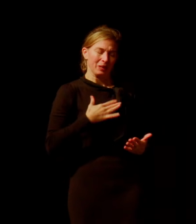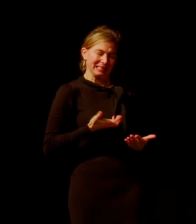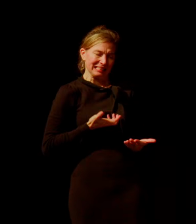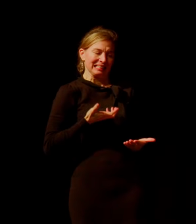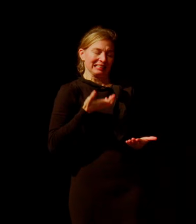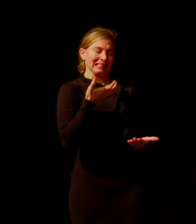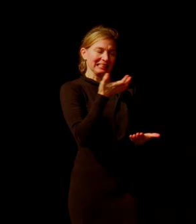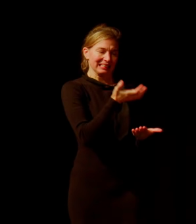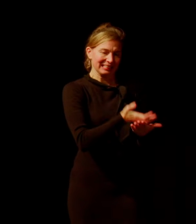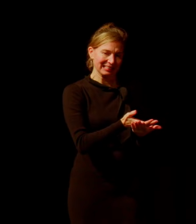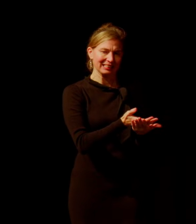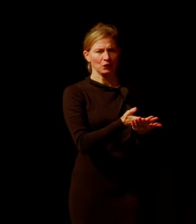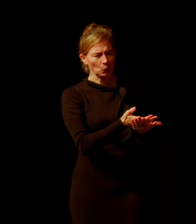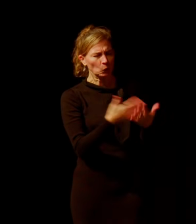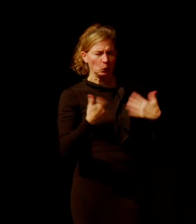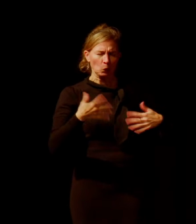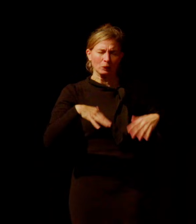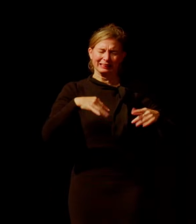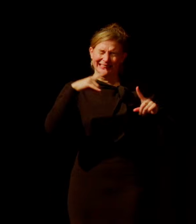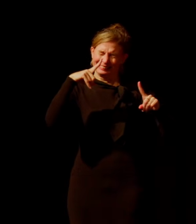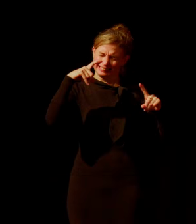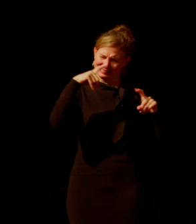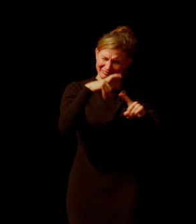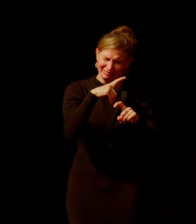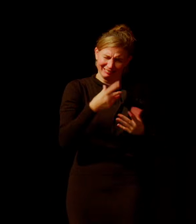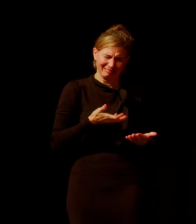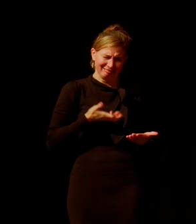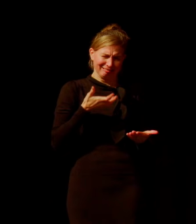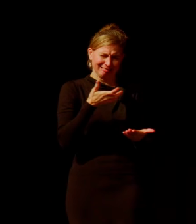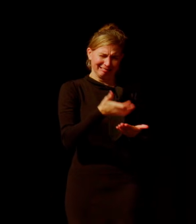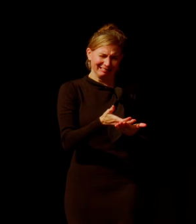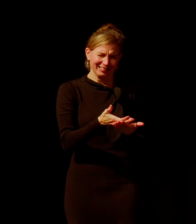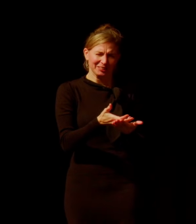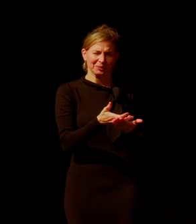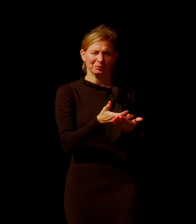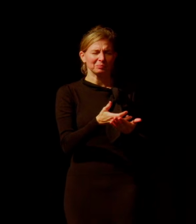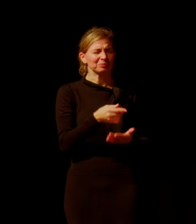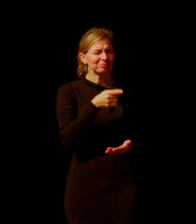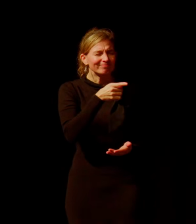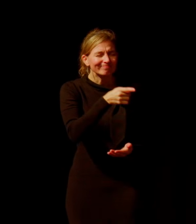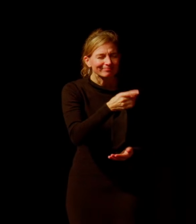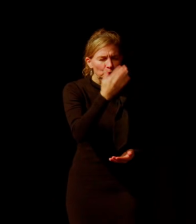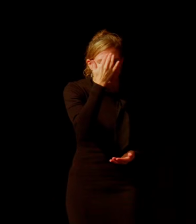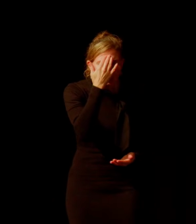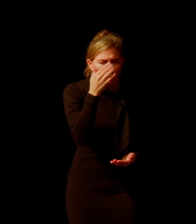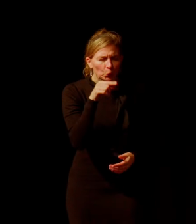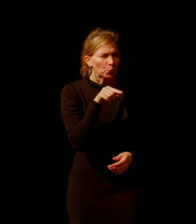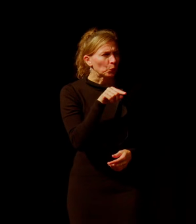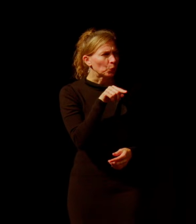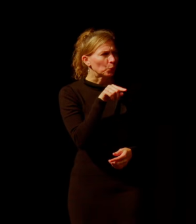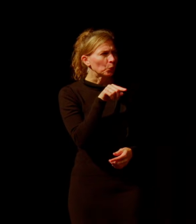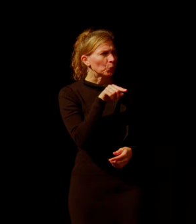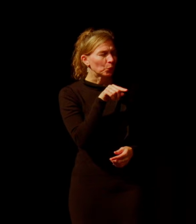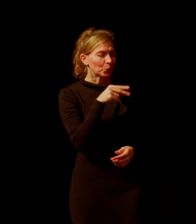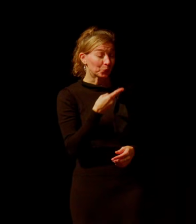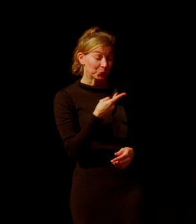Um, you know that thing you do with your finger every time when we have sex?”